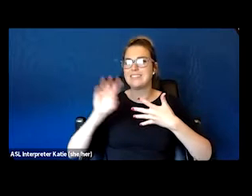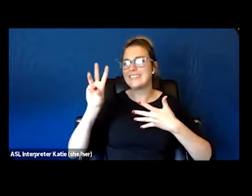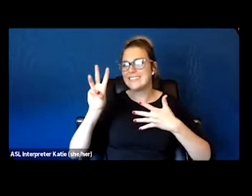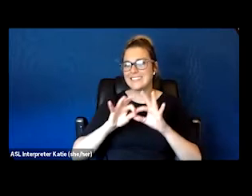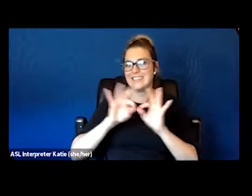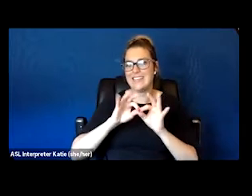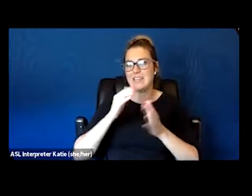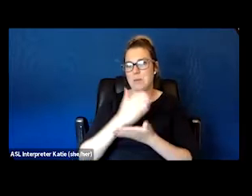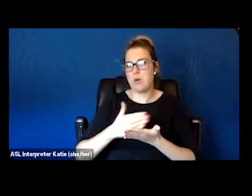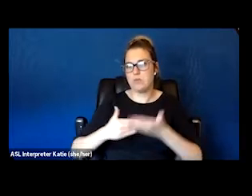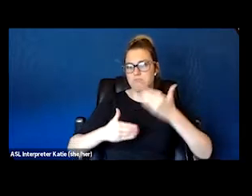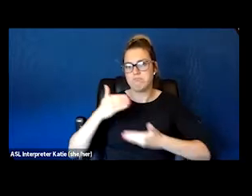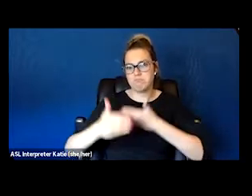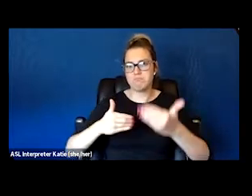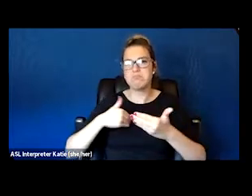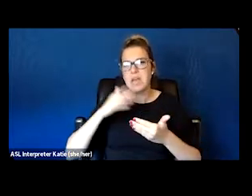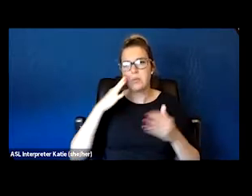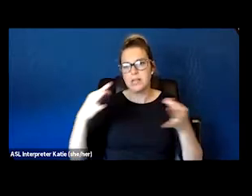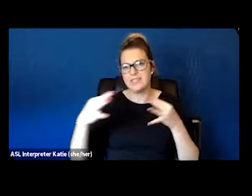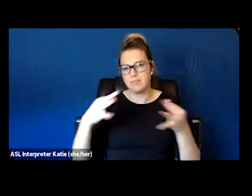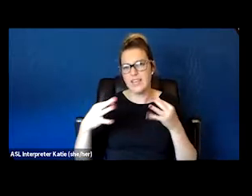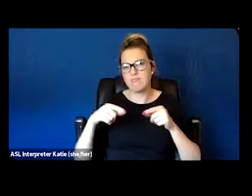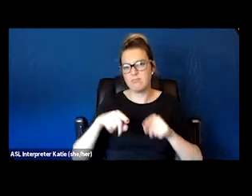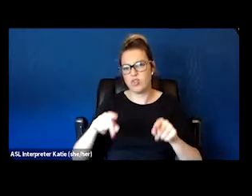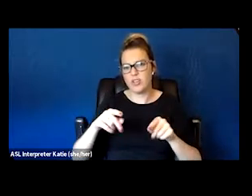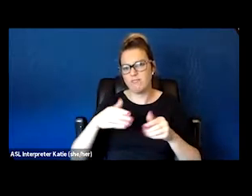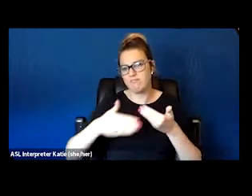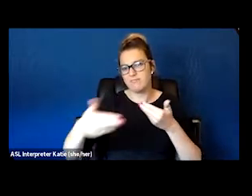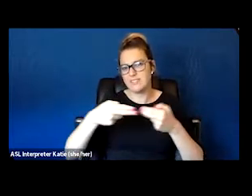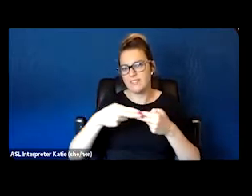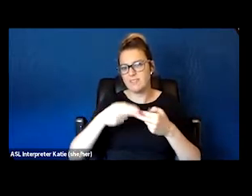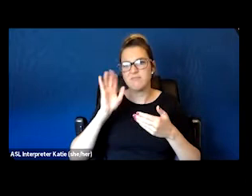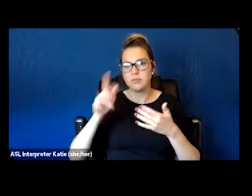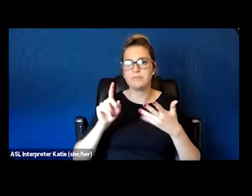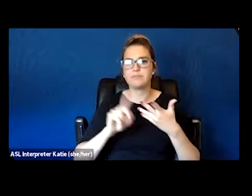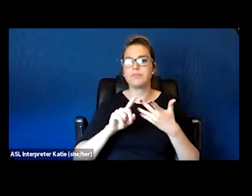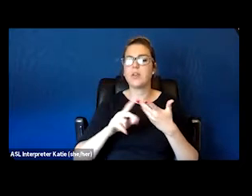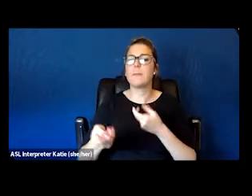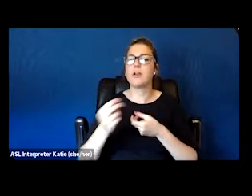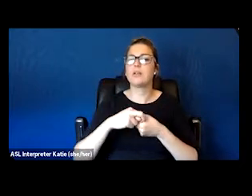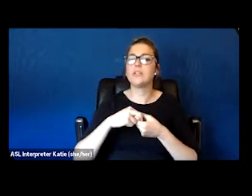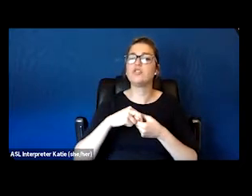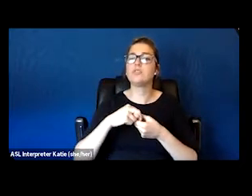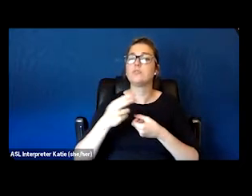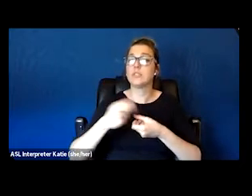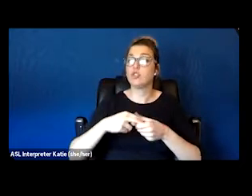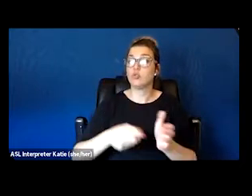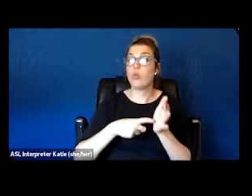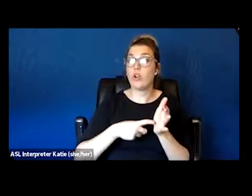that I'll walk through in the next, over the course of the several slides ahead. Participation is required for programs